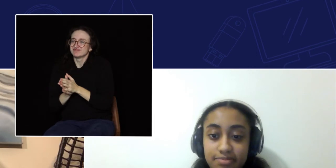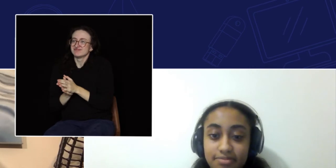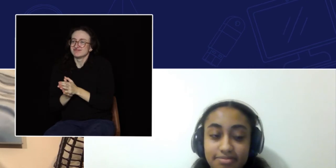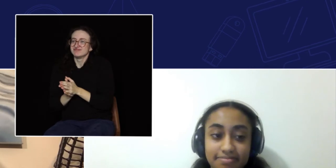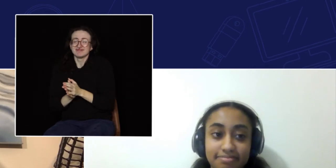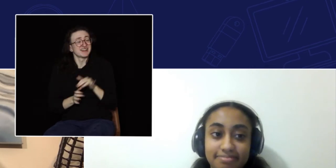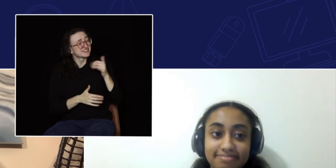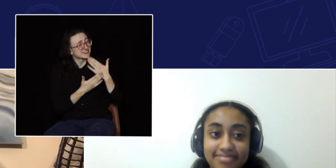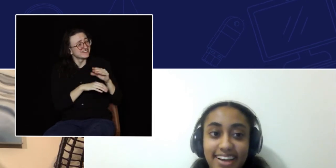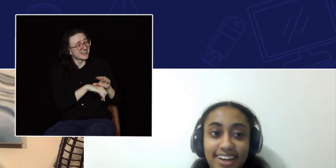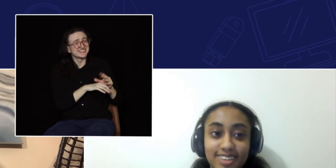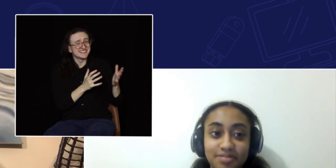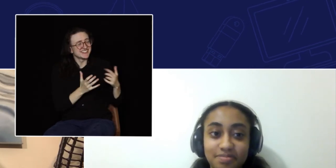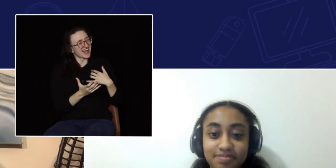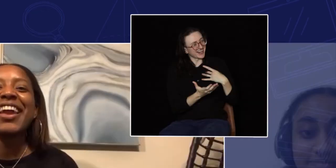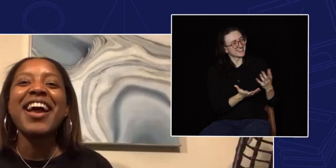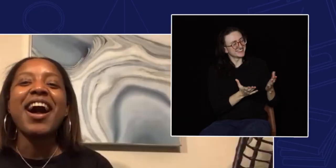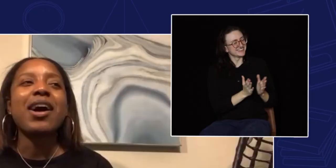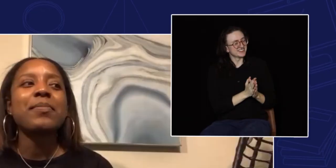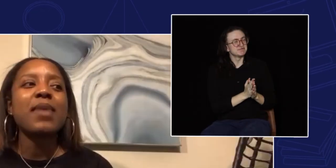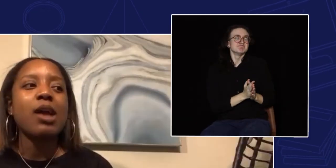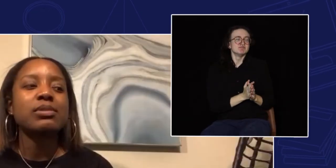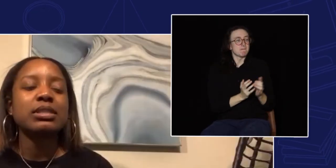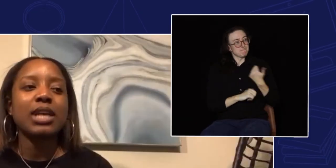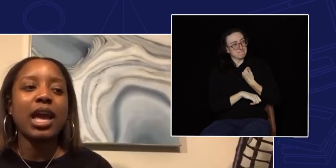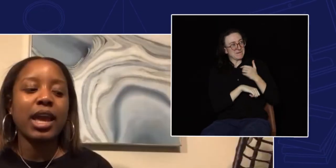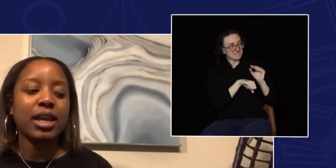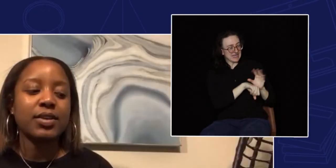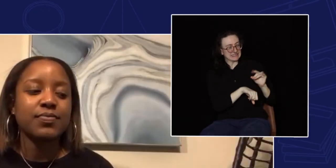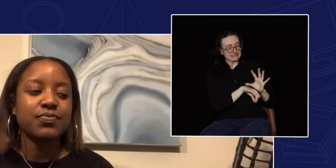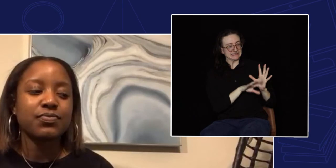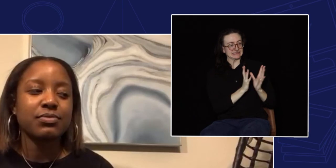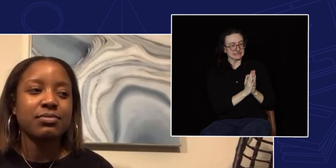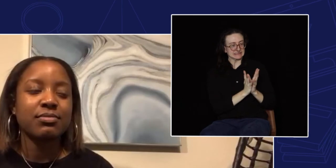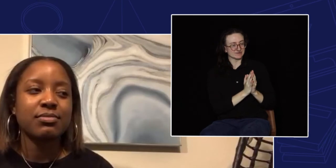[WILLIAMS:] That’s good advice, I like that. I would say...